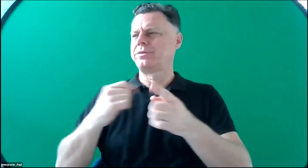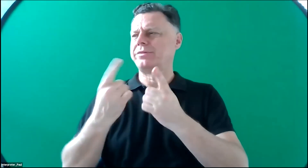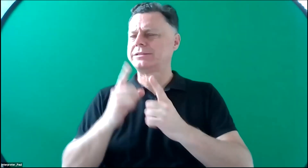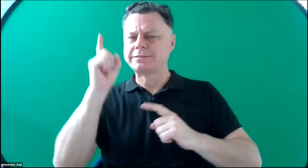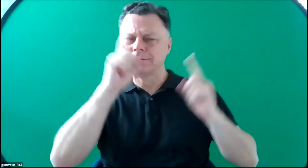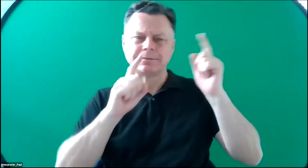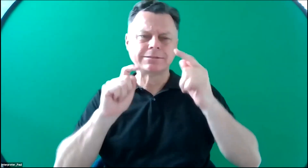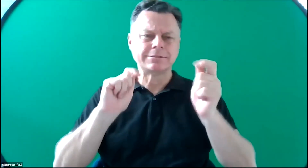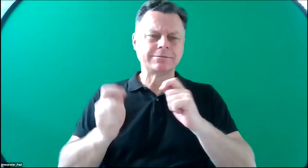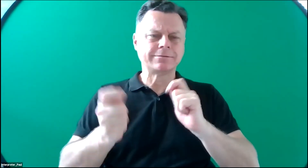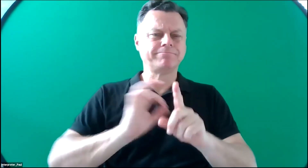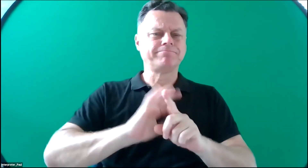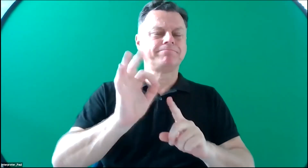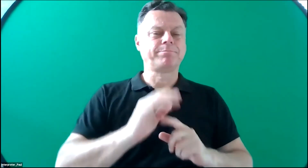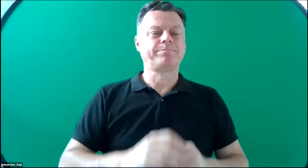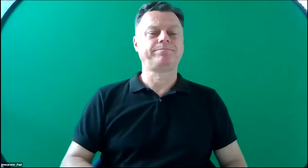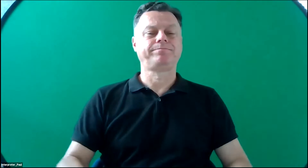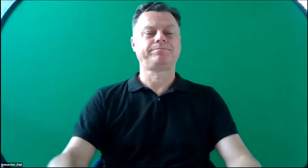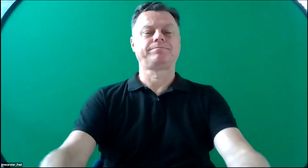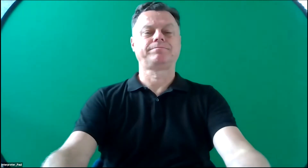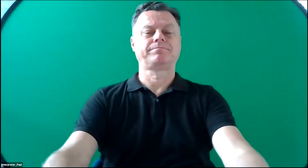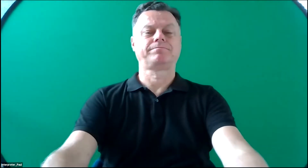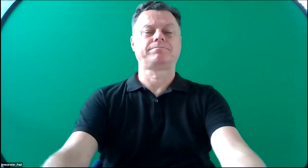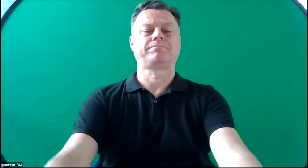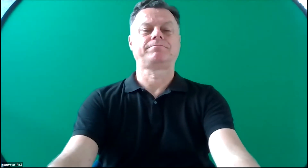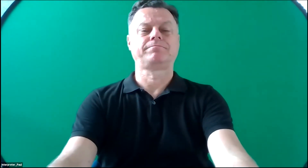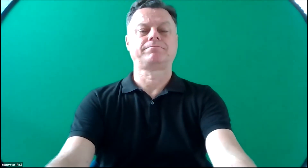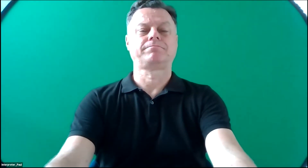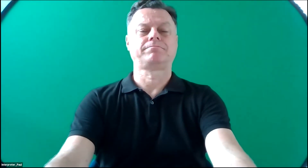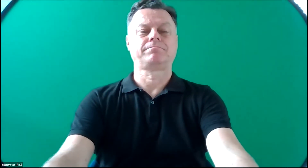and it's just an amazing experience to see things come together, and